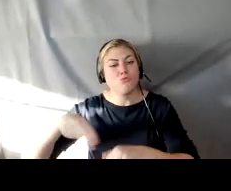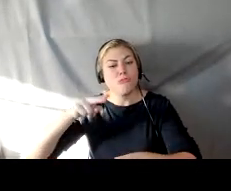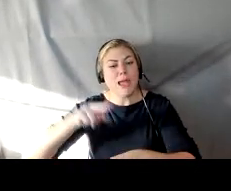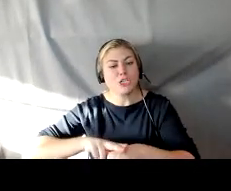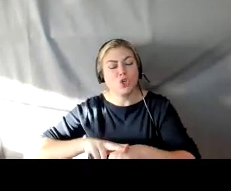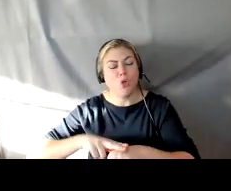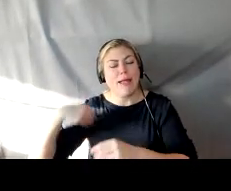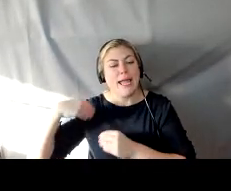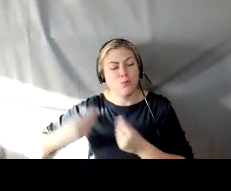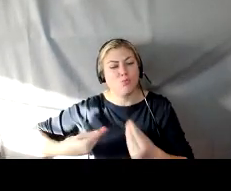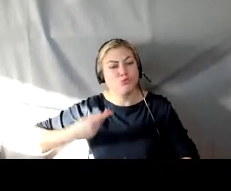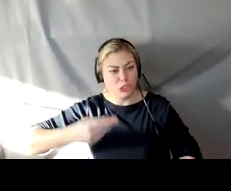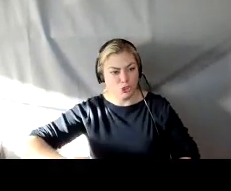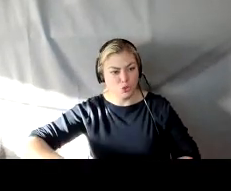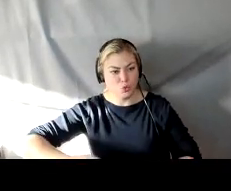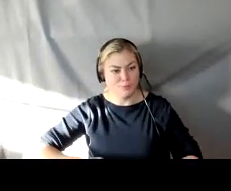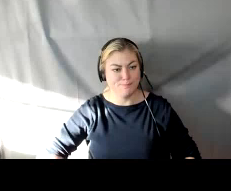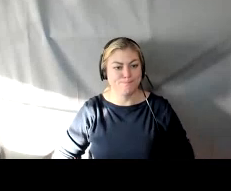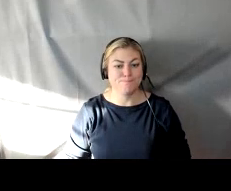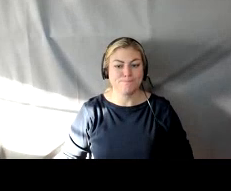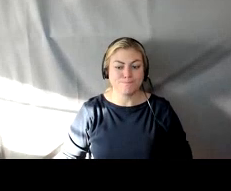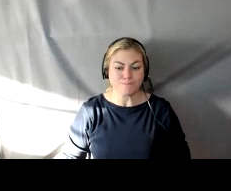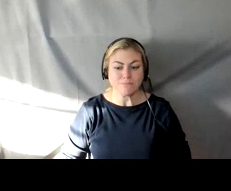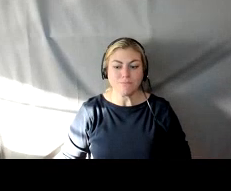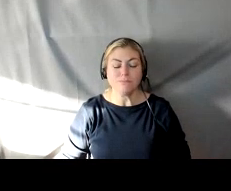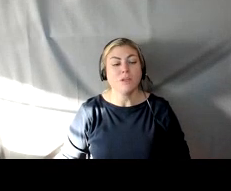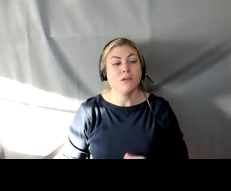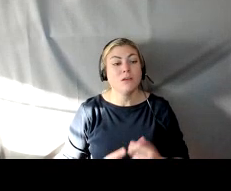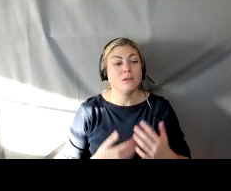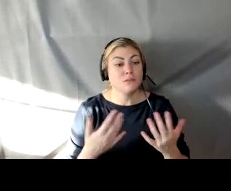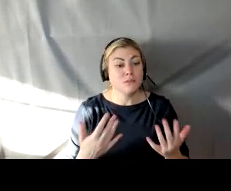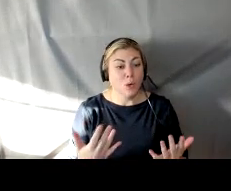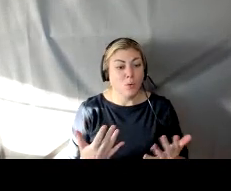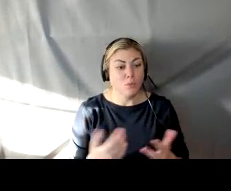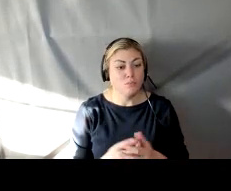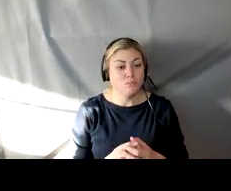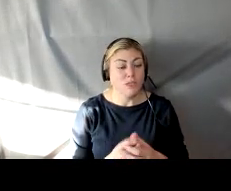We want to know more about what stories are being told in the area that reflect